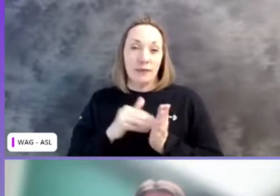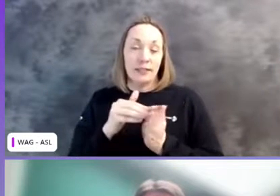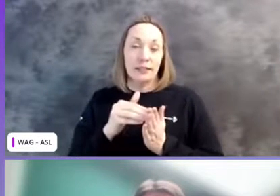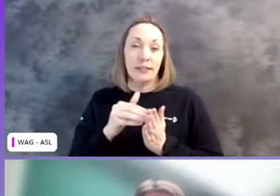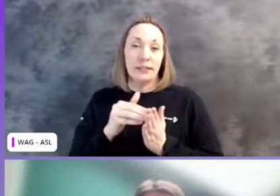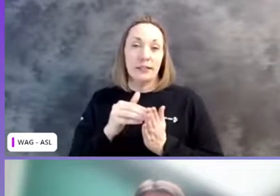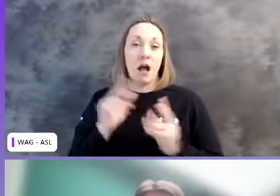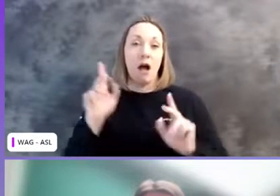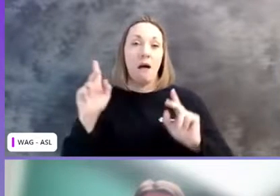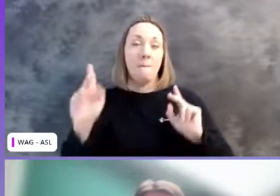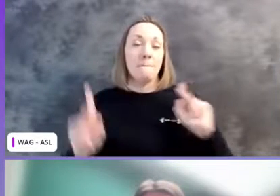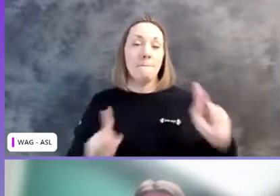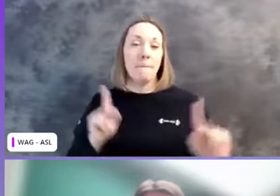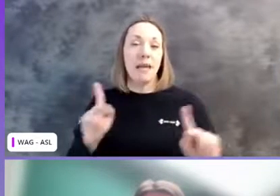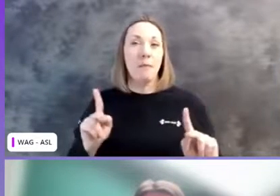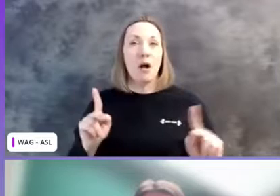[CHANDRA] I think for me it's